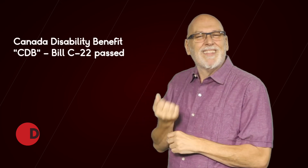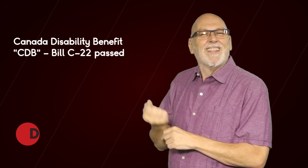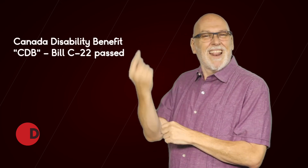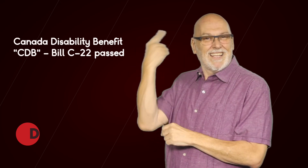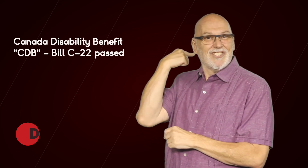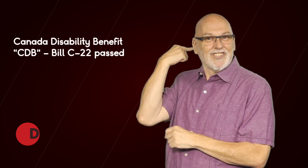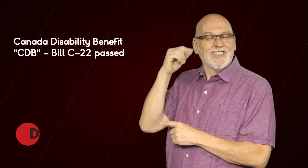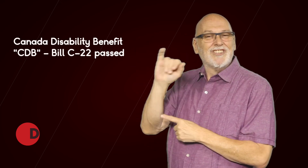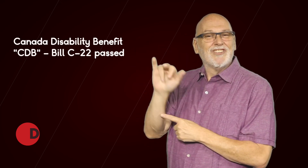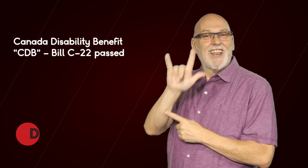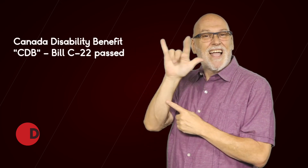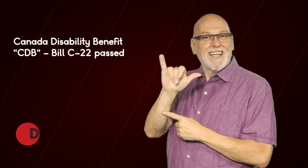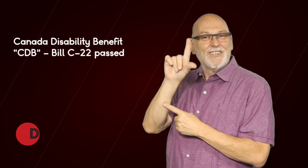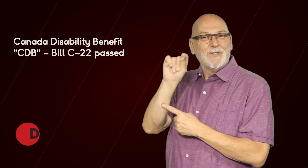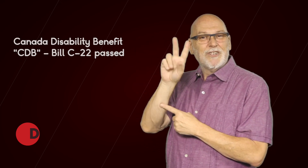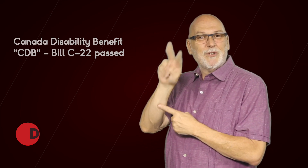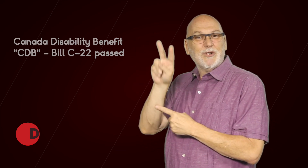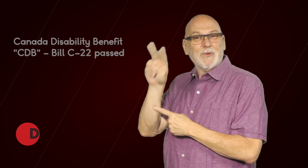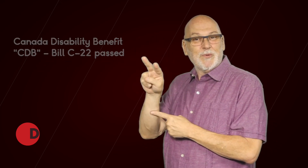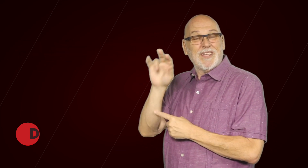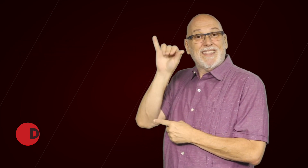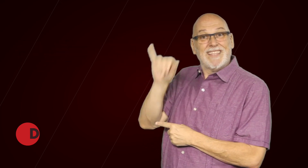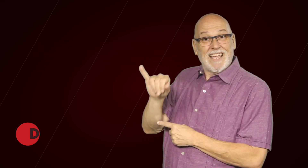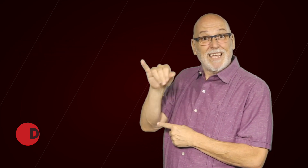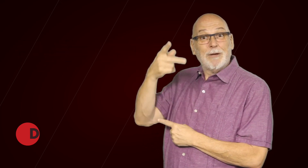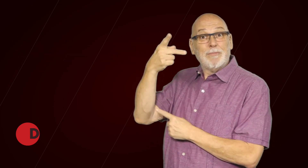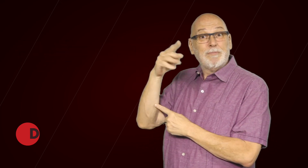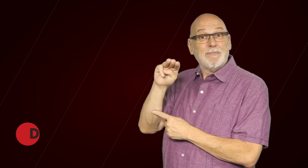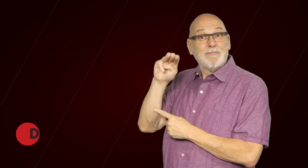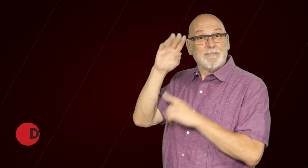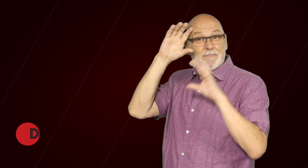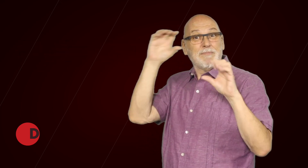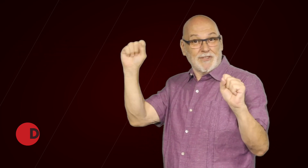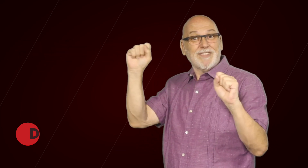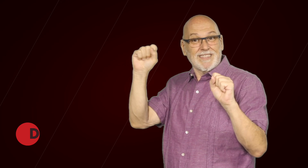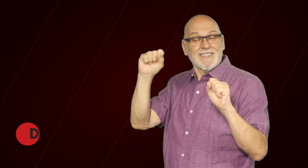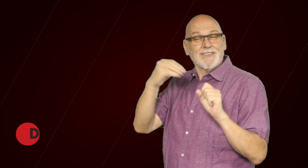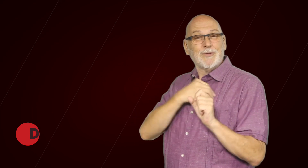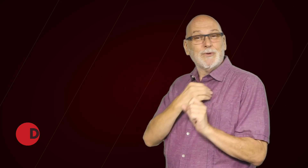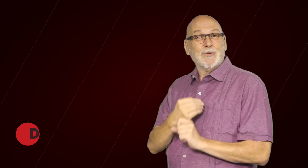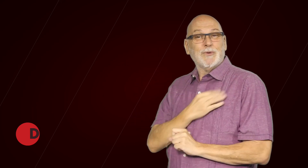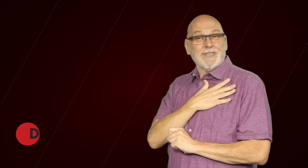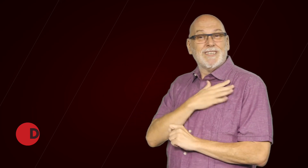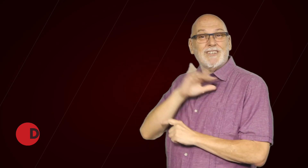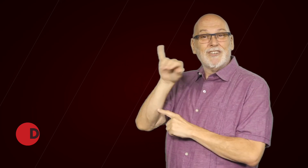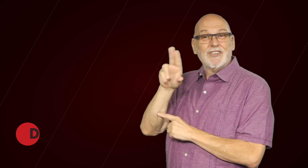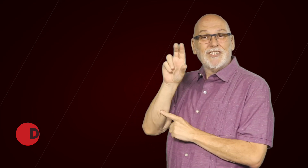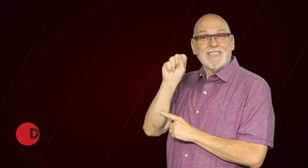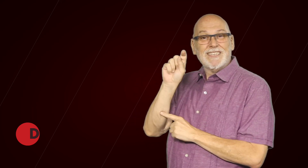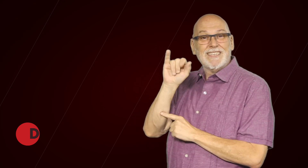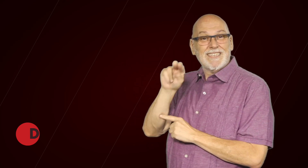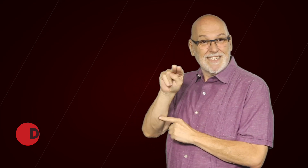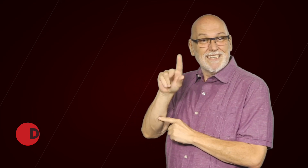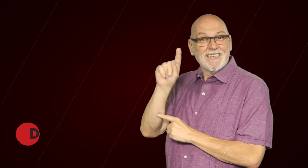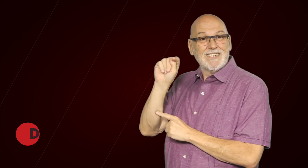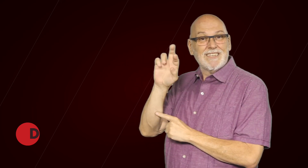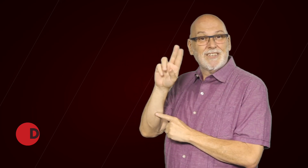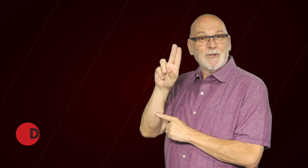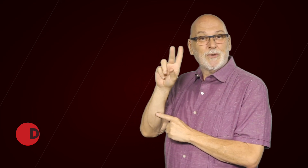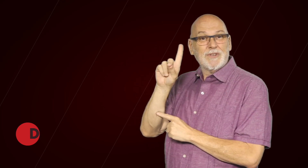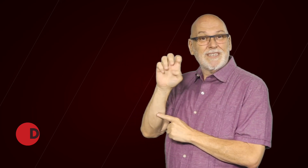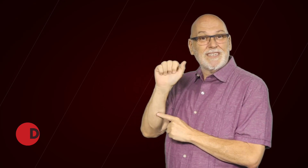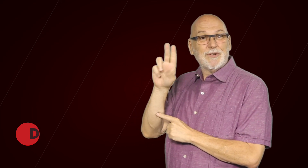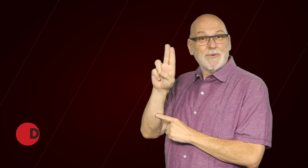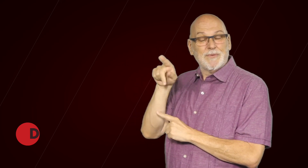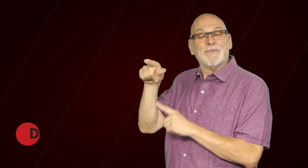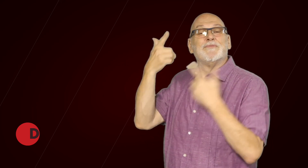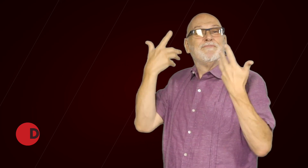DeafDots reported last July 2022 that Prime Minister Justin Trudeau